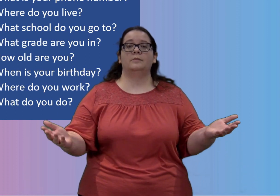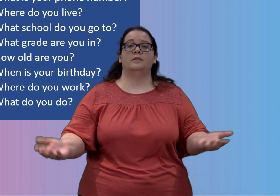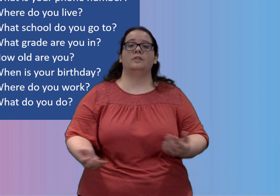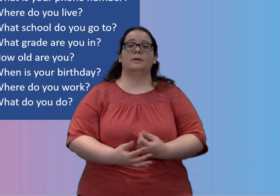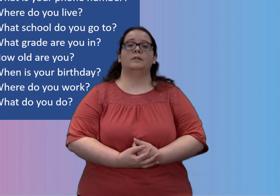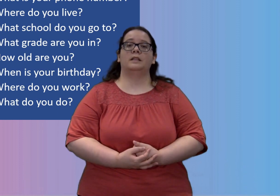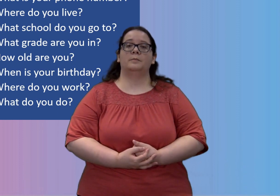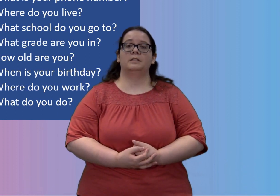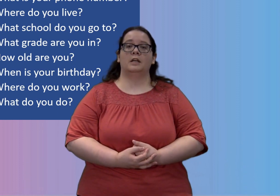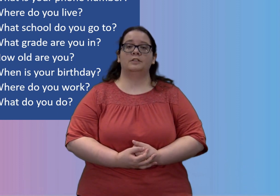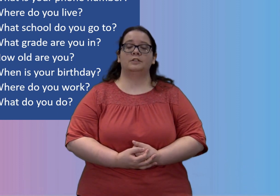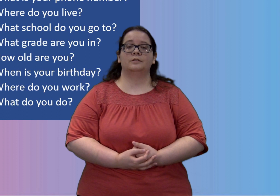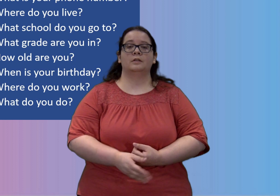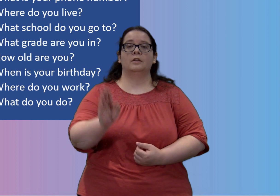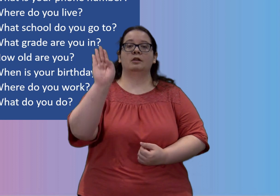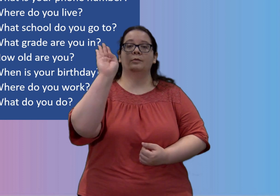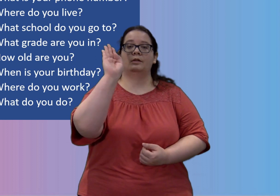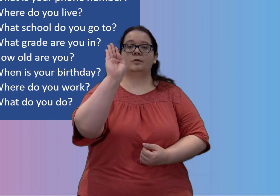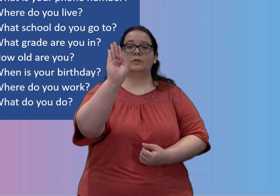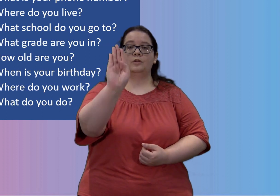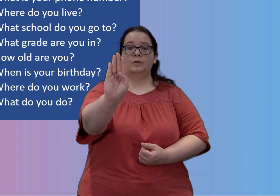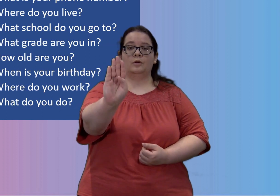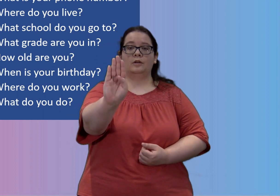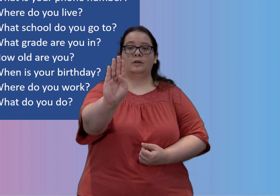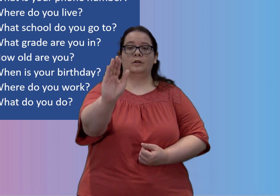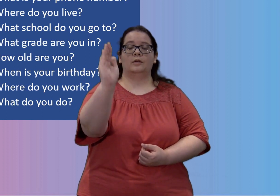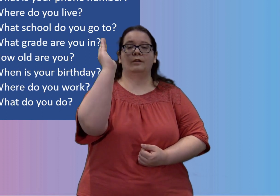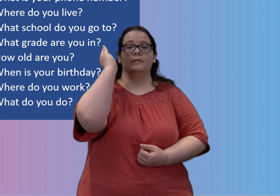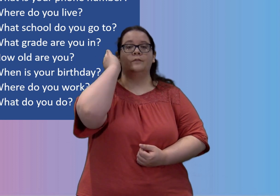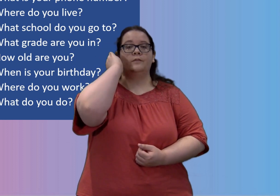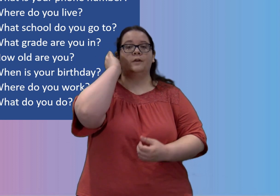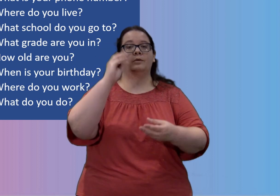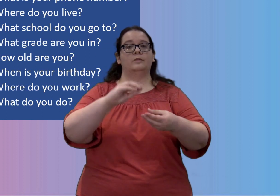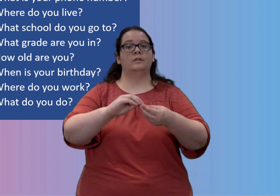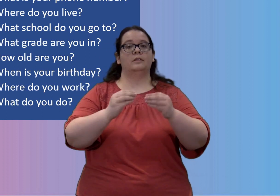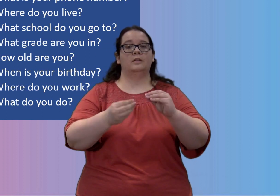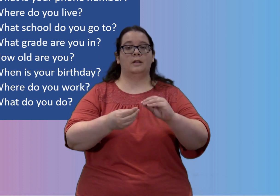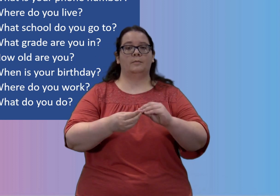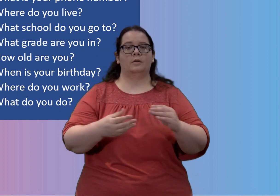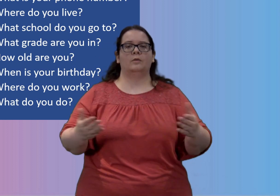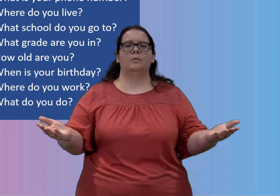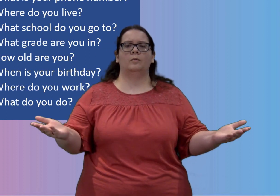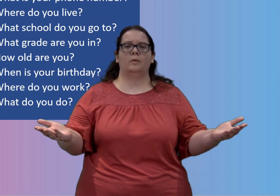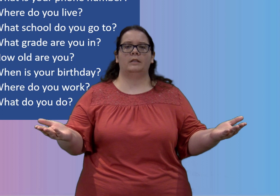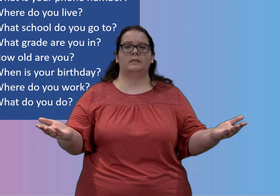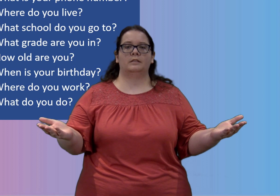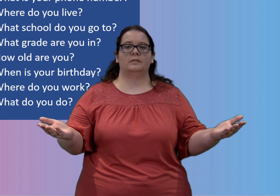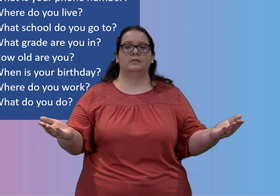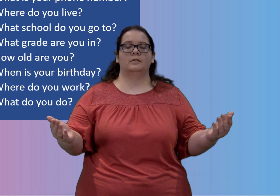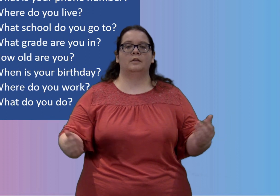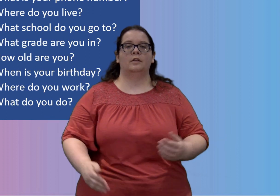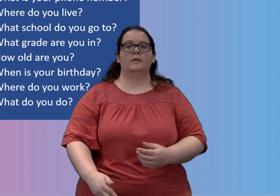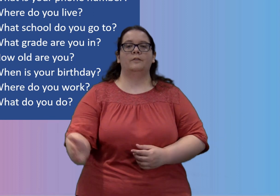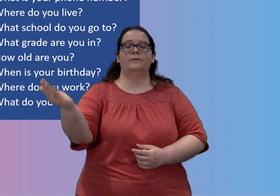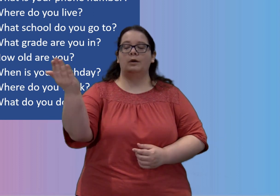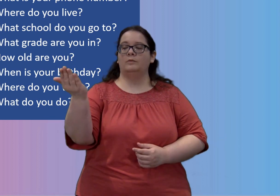you think you might want to keep in touch. We do: your phone number what? Phone,